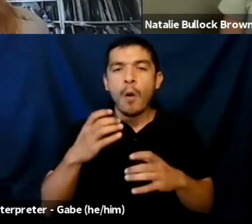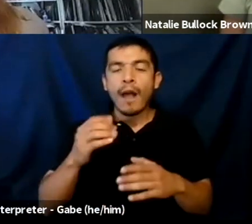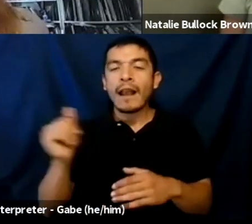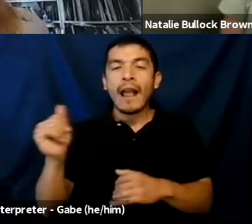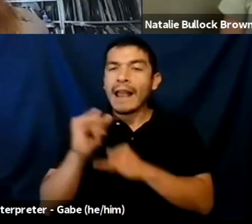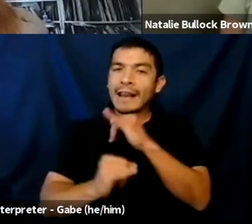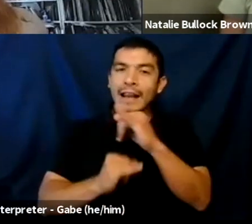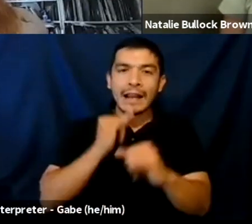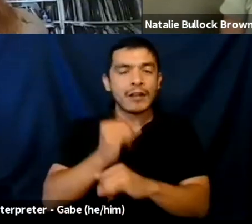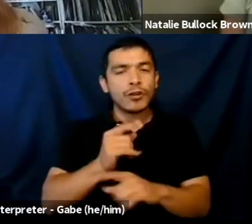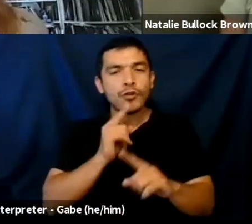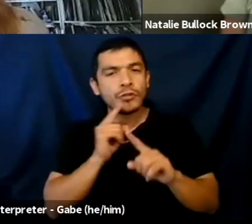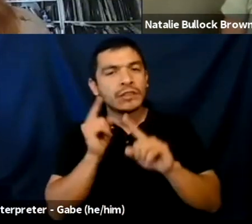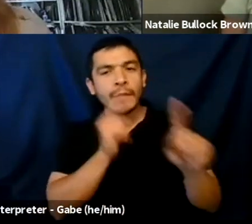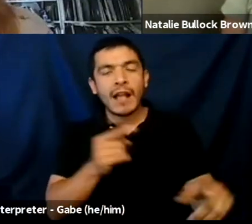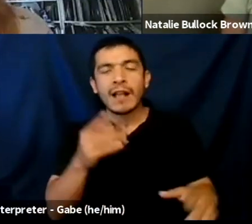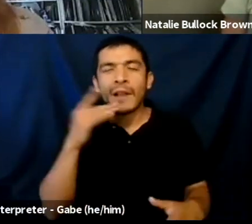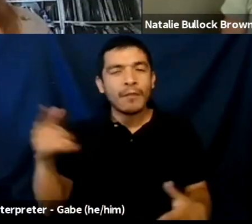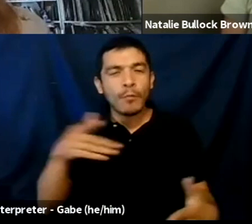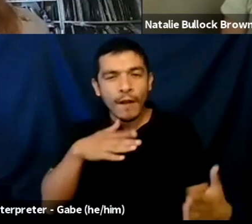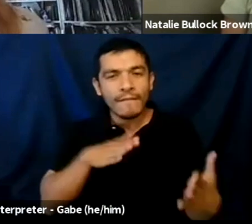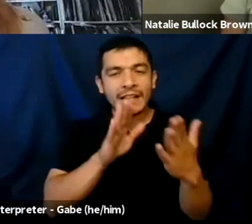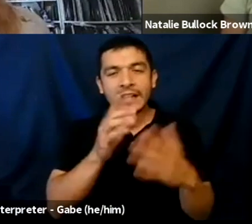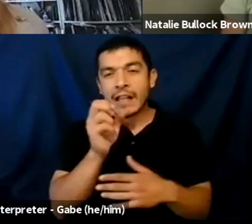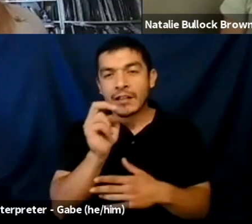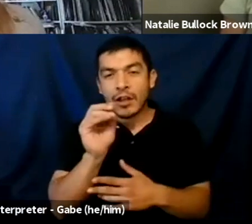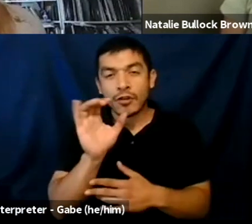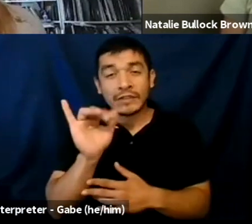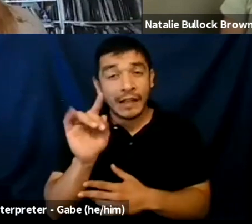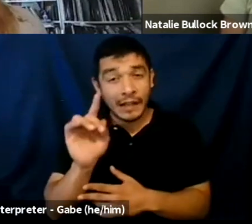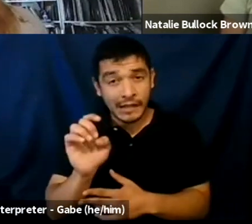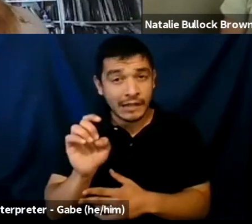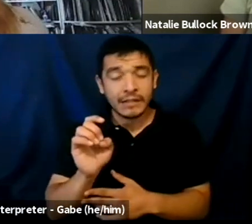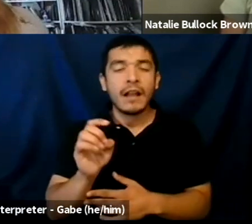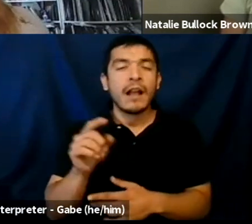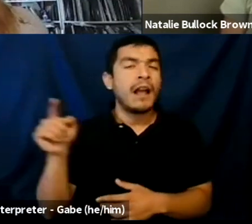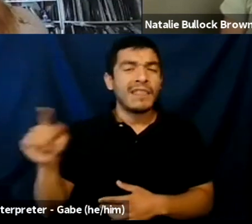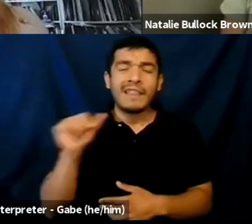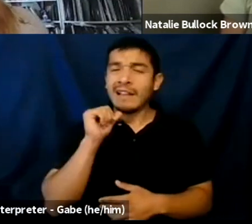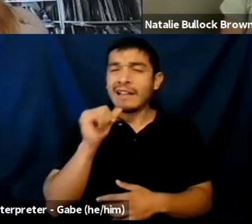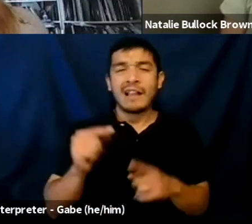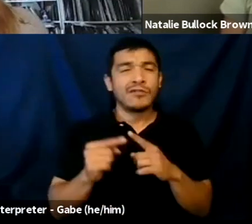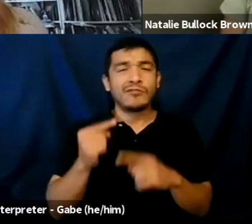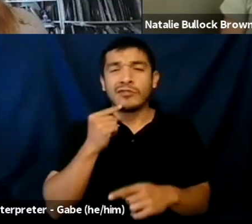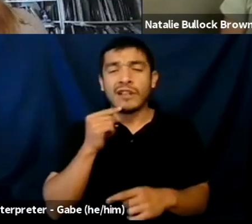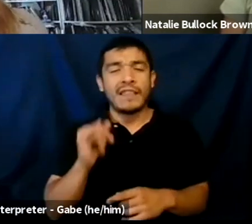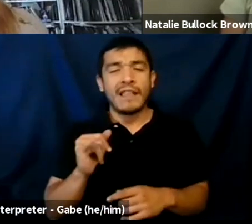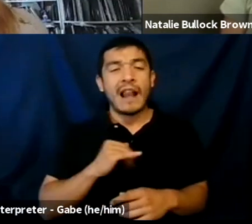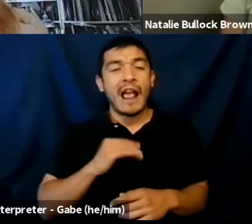because they were facing a genocide. So, this is not to say that I'm in any way judging